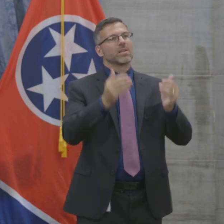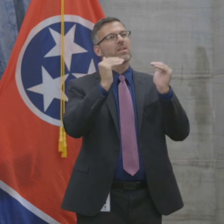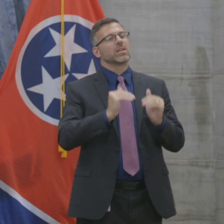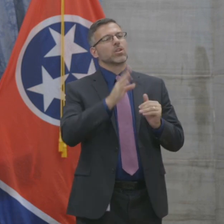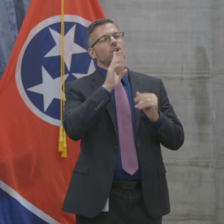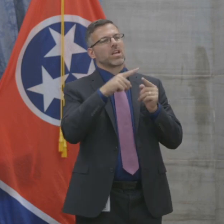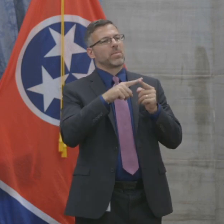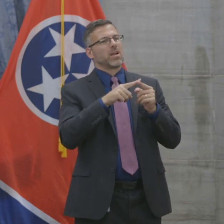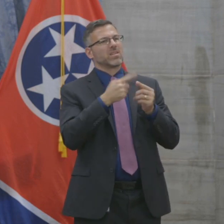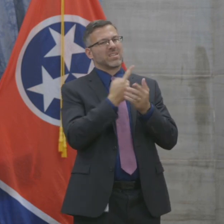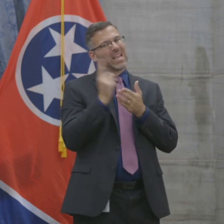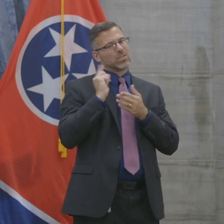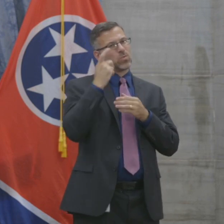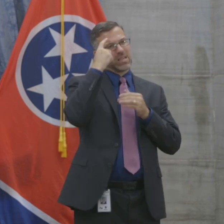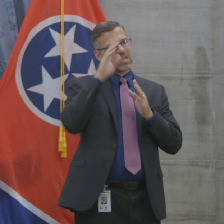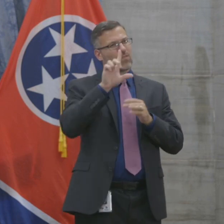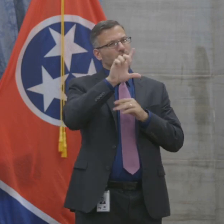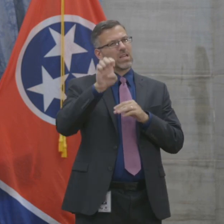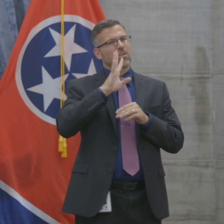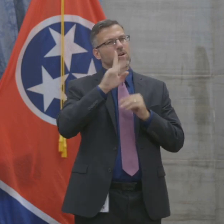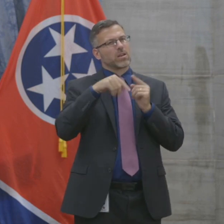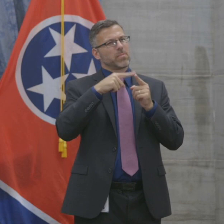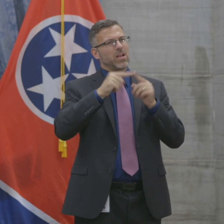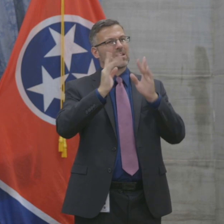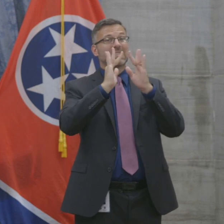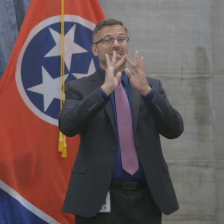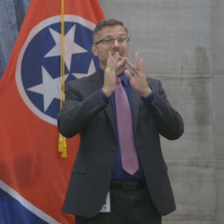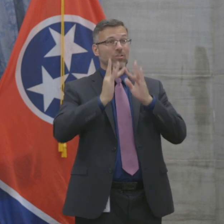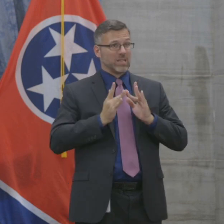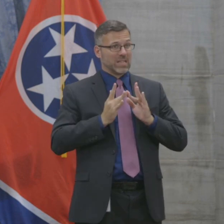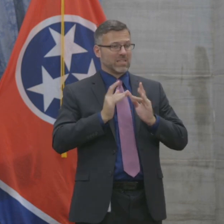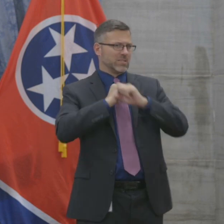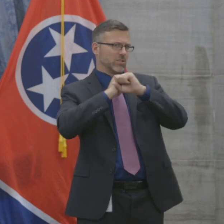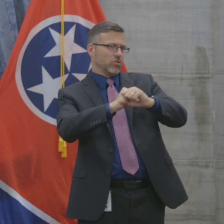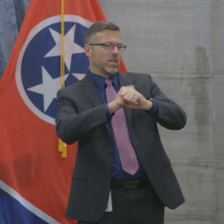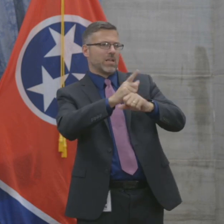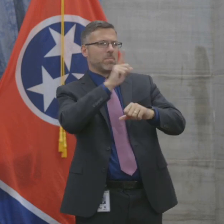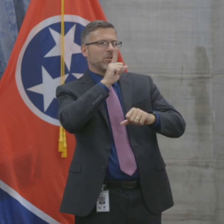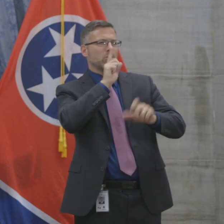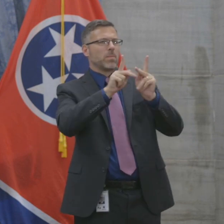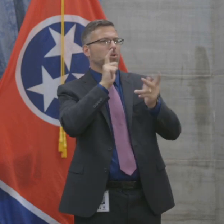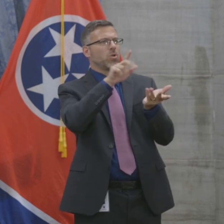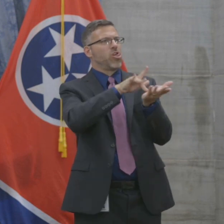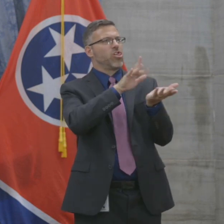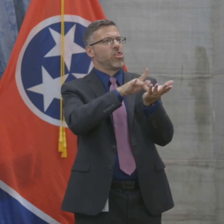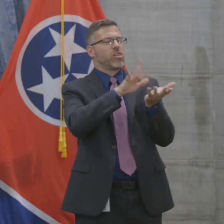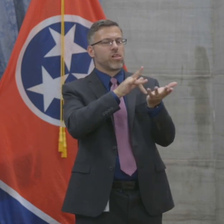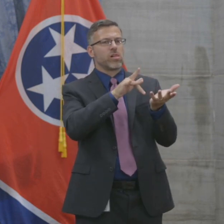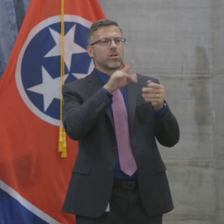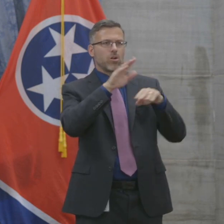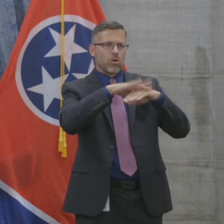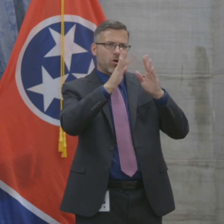Six districts will open next week. And then the final two will open just after Labor Day. 17 districts or 12% are now